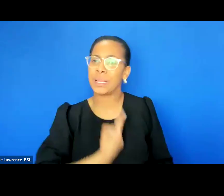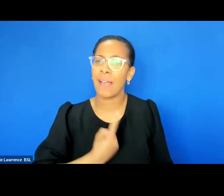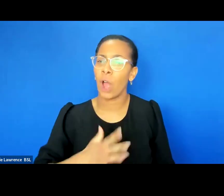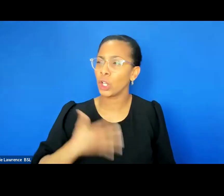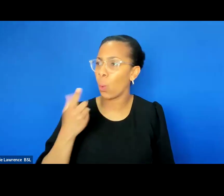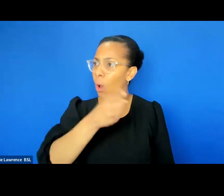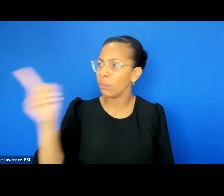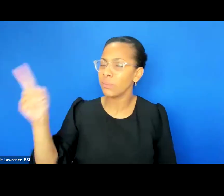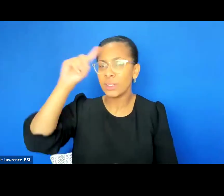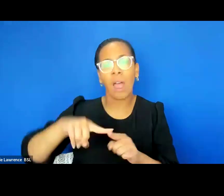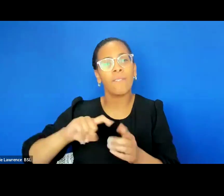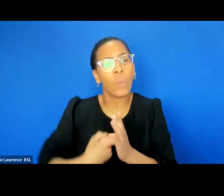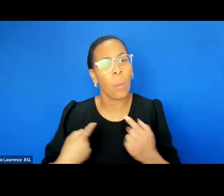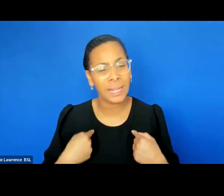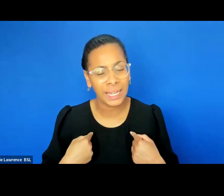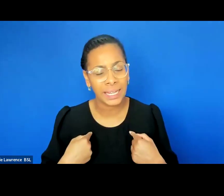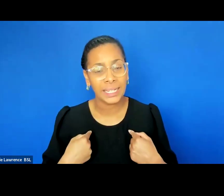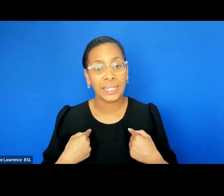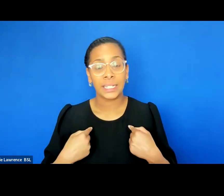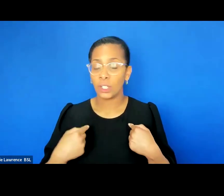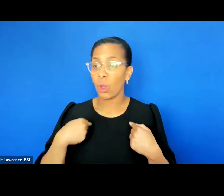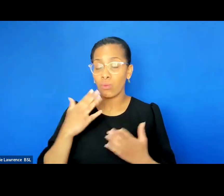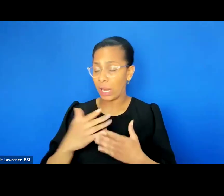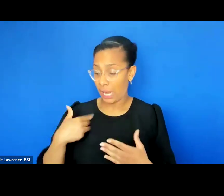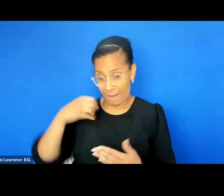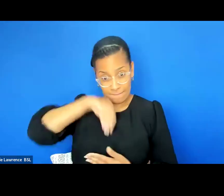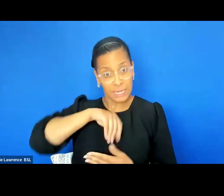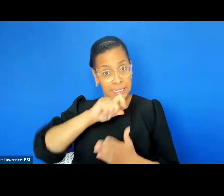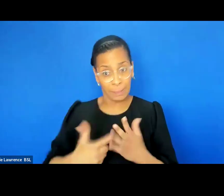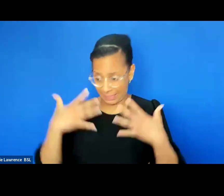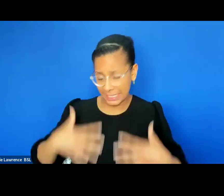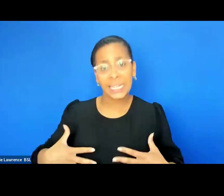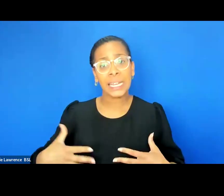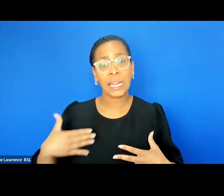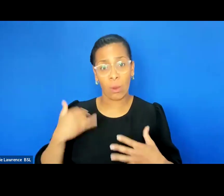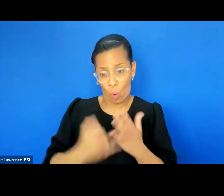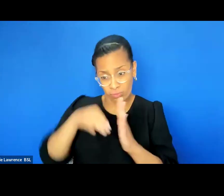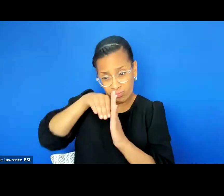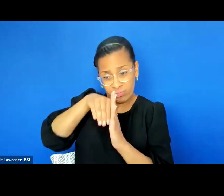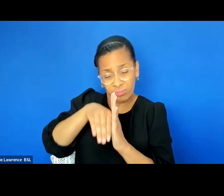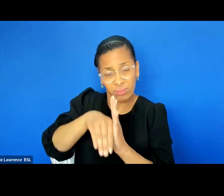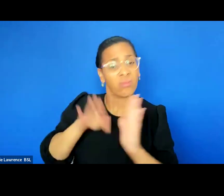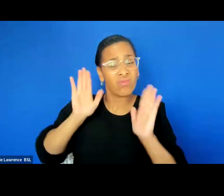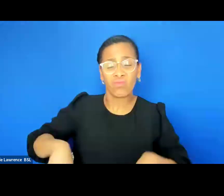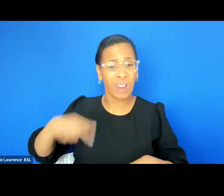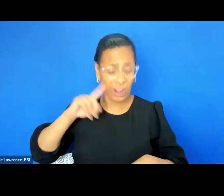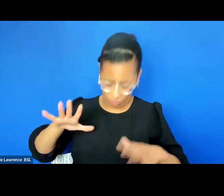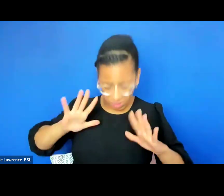there was a part of the performance and I ignored my disability. I ignored my progressive chronic illness, and I ignored the pain.